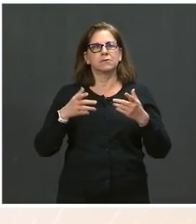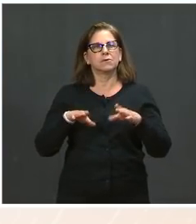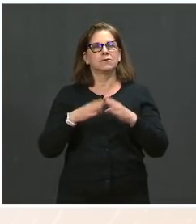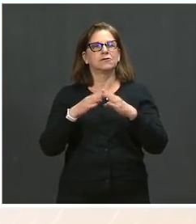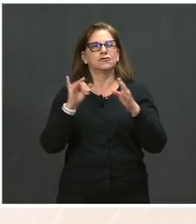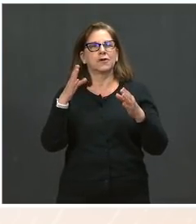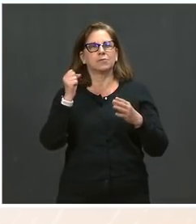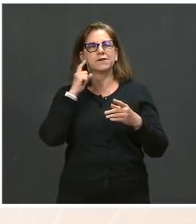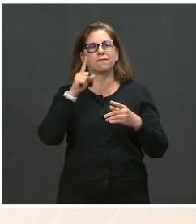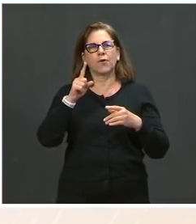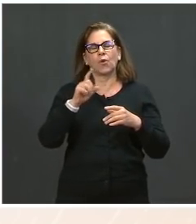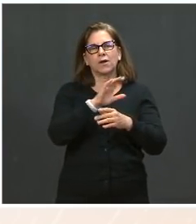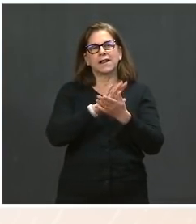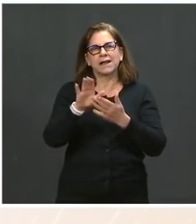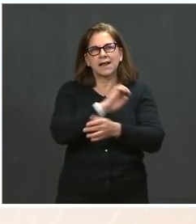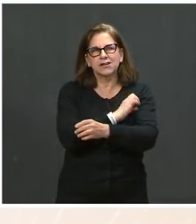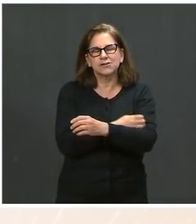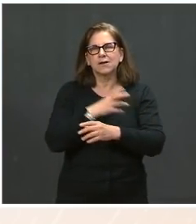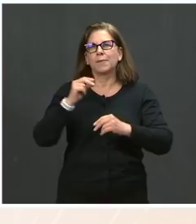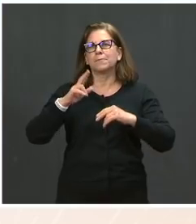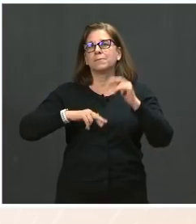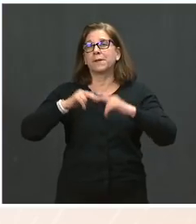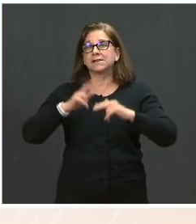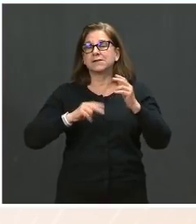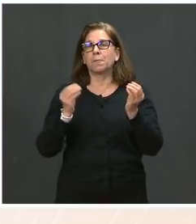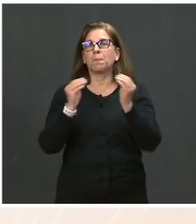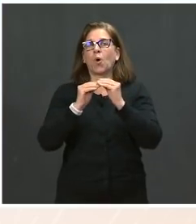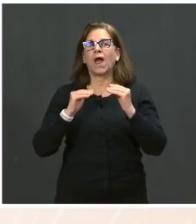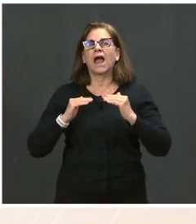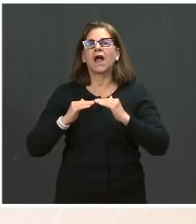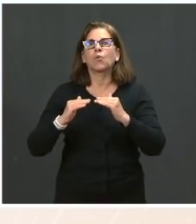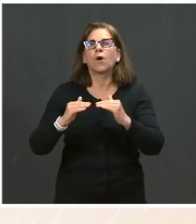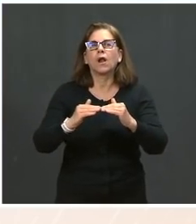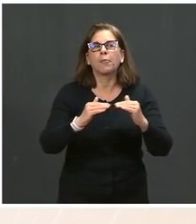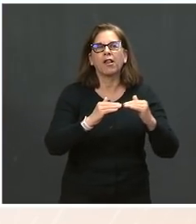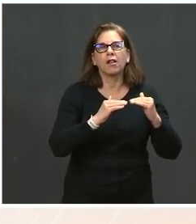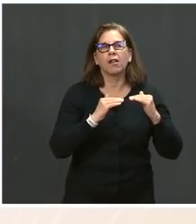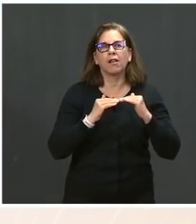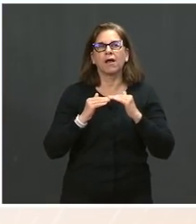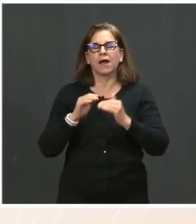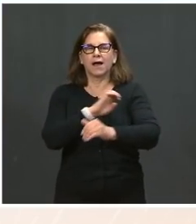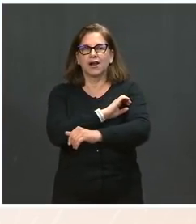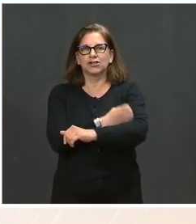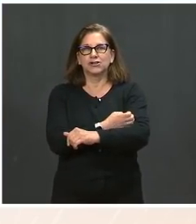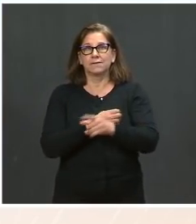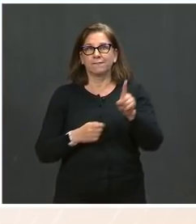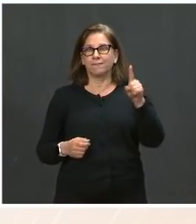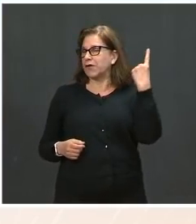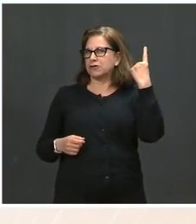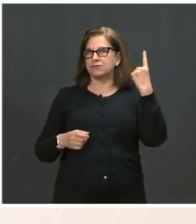Secretary Granholm was the first woman elected Governor of Michigan, serving two terms from 2003 to 2011.